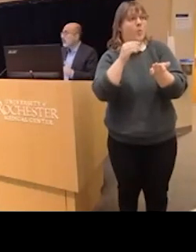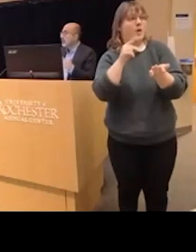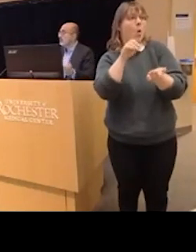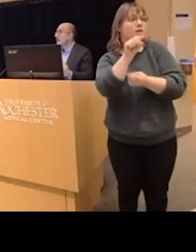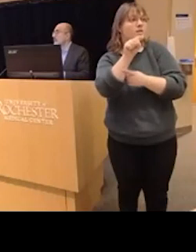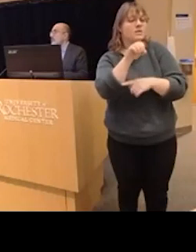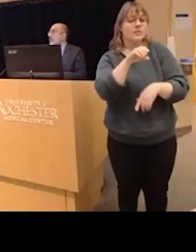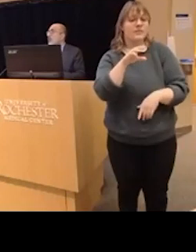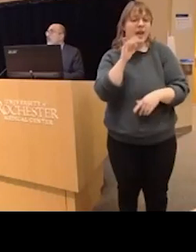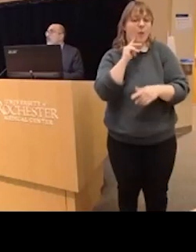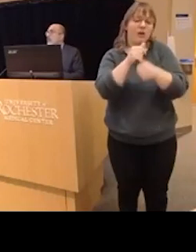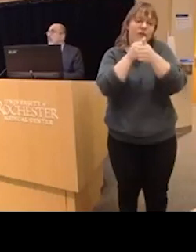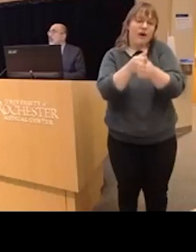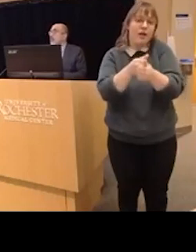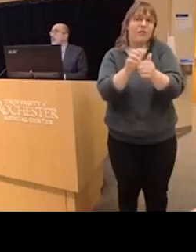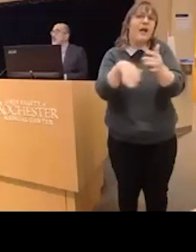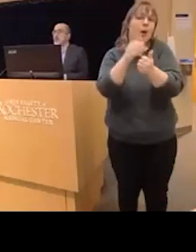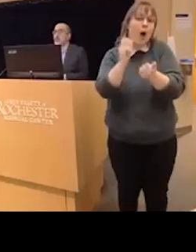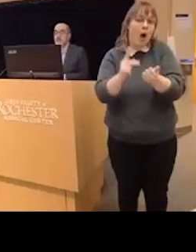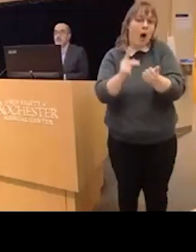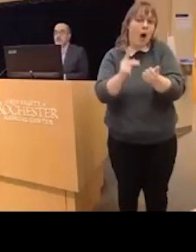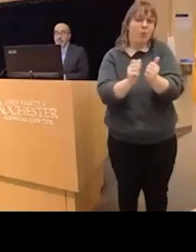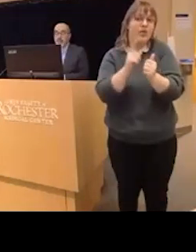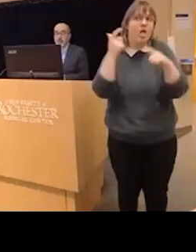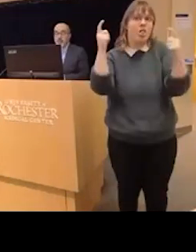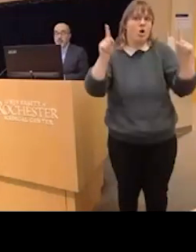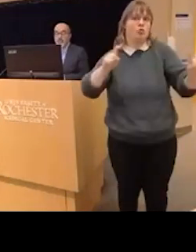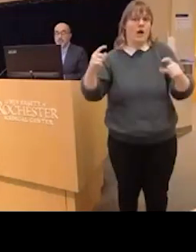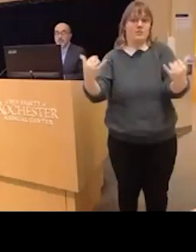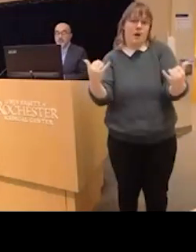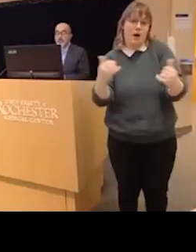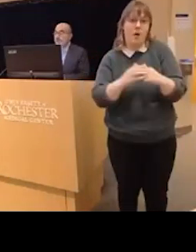following you know this work up with a large trial we're doing now this is part of funded through the